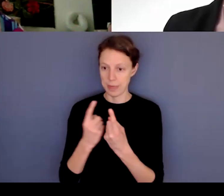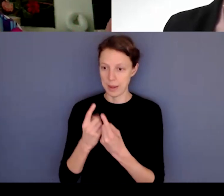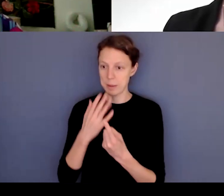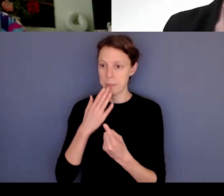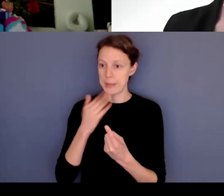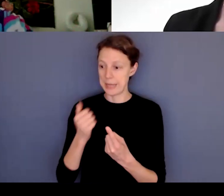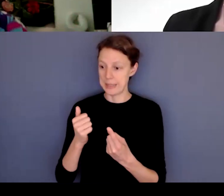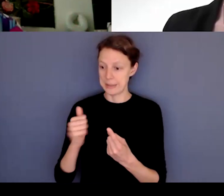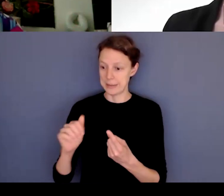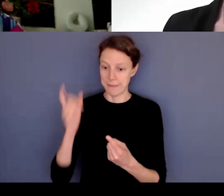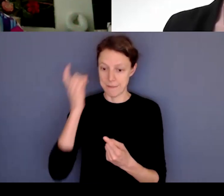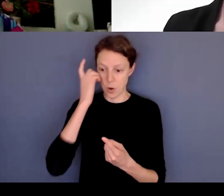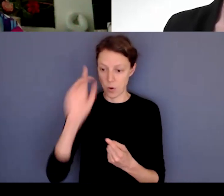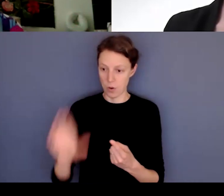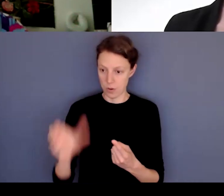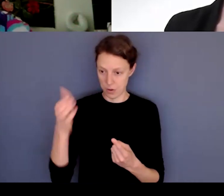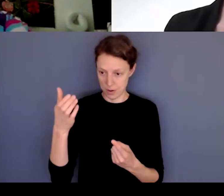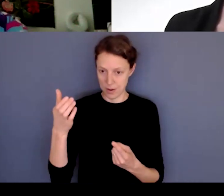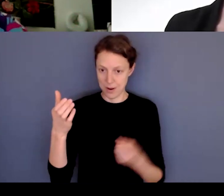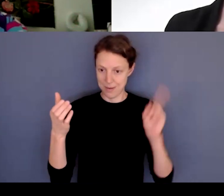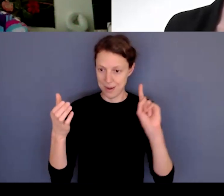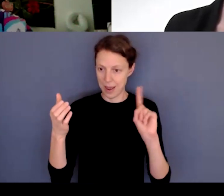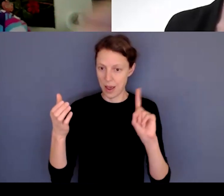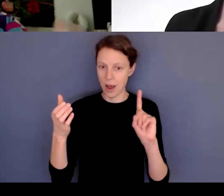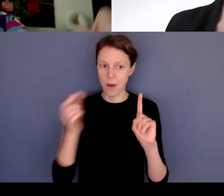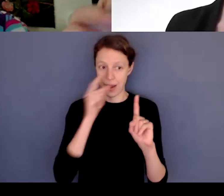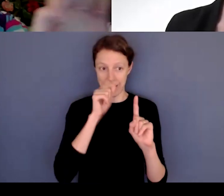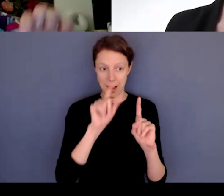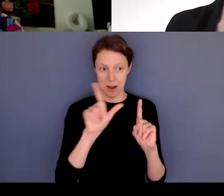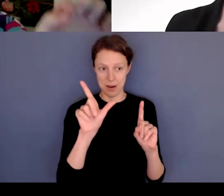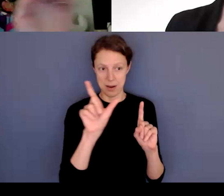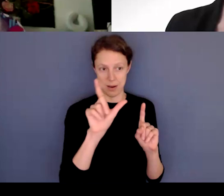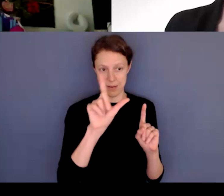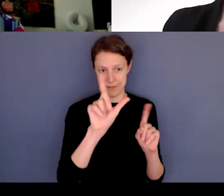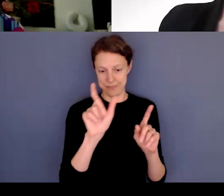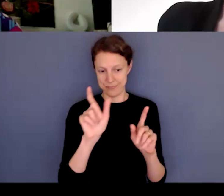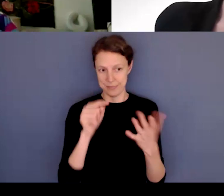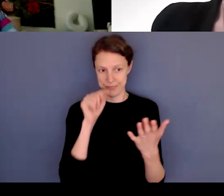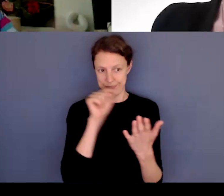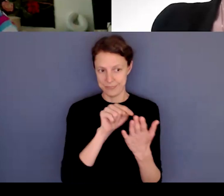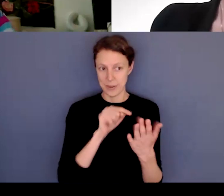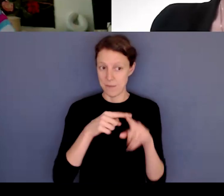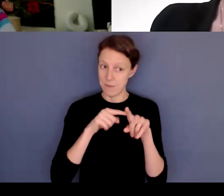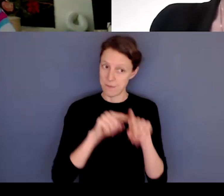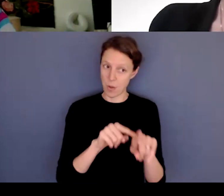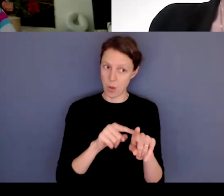right now, you can see on the screen here there's following Westjustice on LinkedIn, Facebook and Instagram. Get into